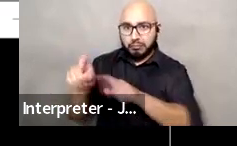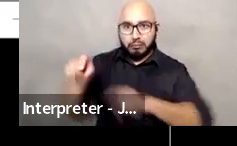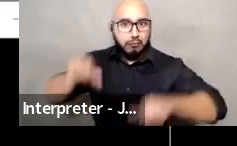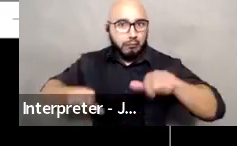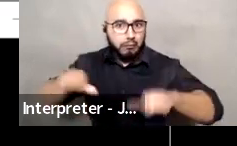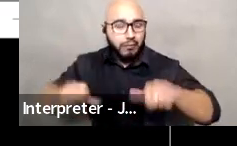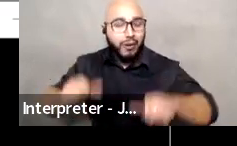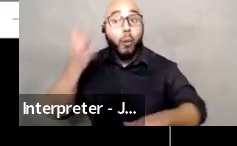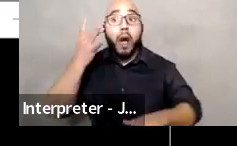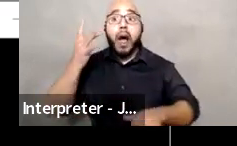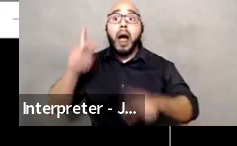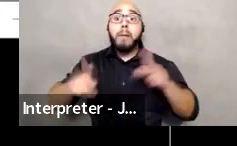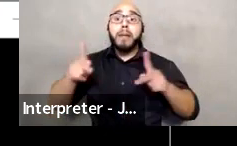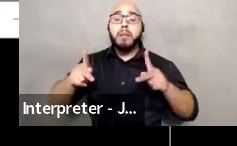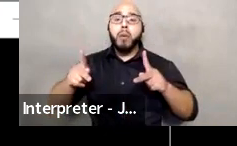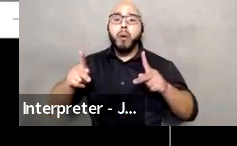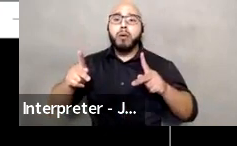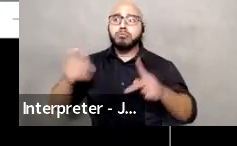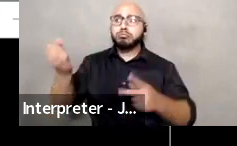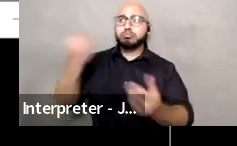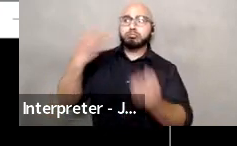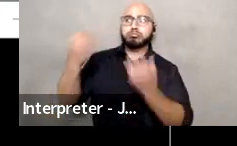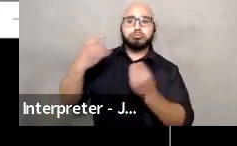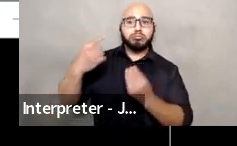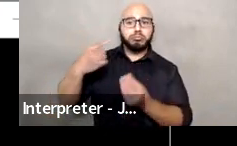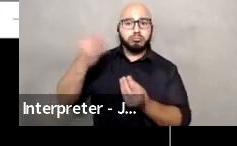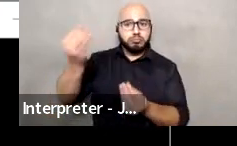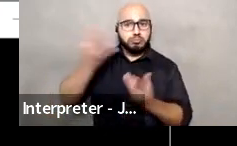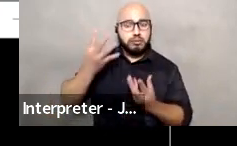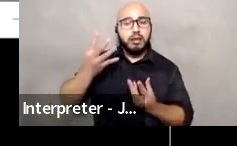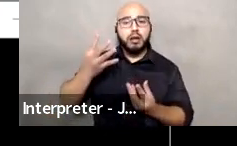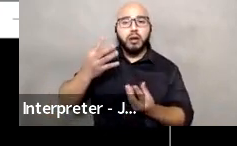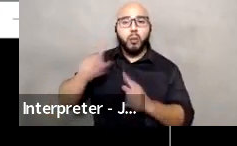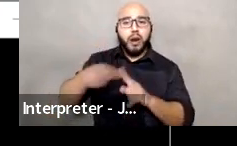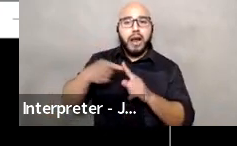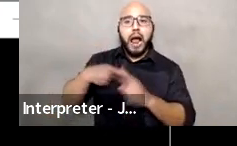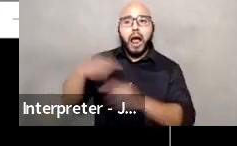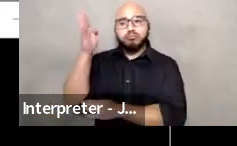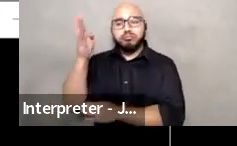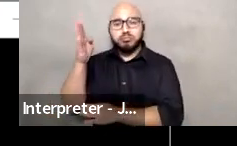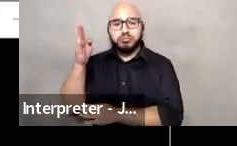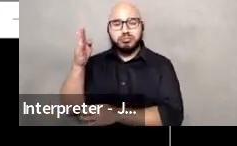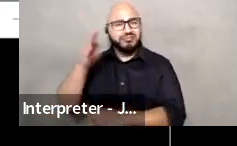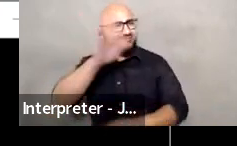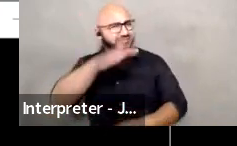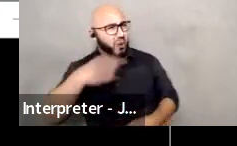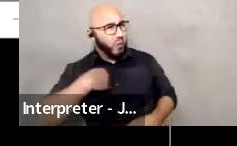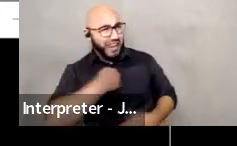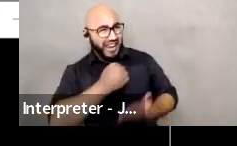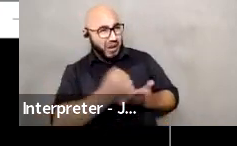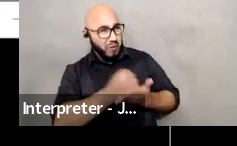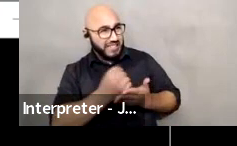say to me. When I talk to them about this. They ask that question, Aren't we just. Erasing the past?